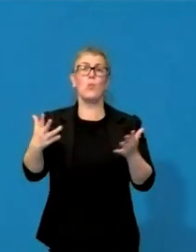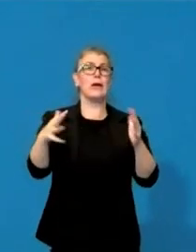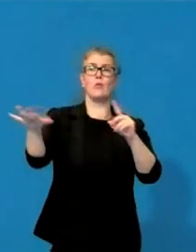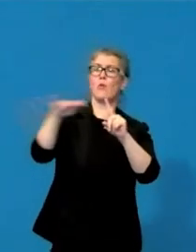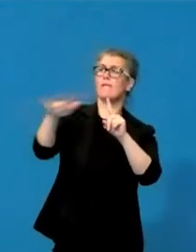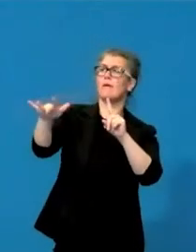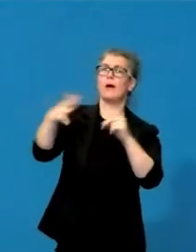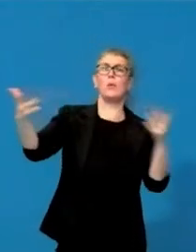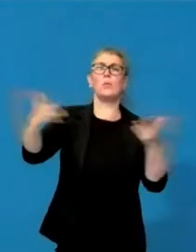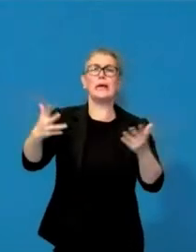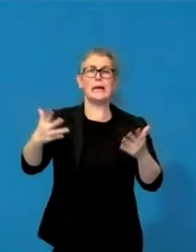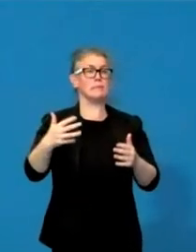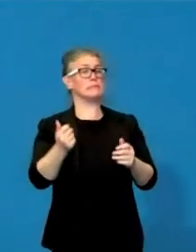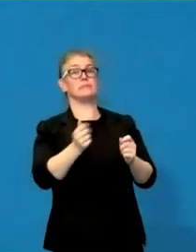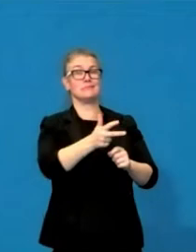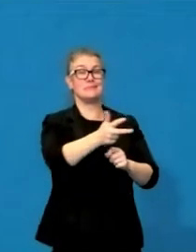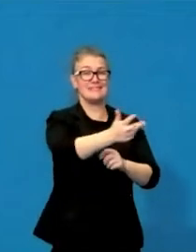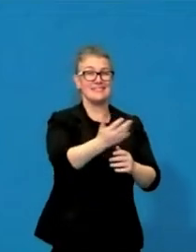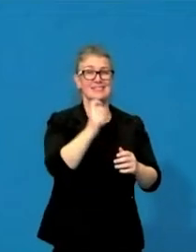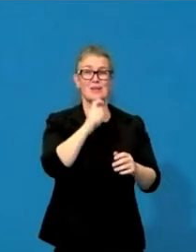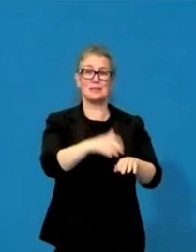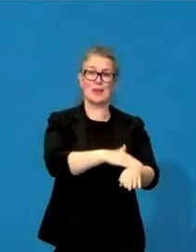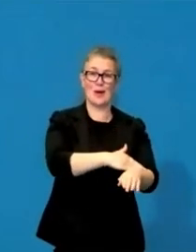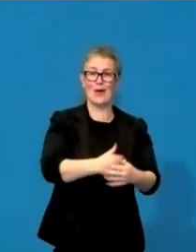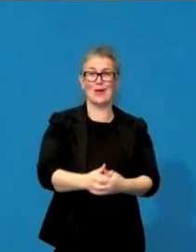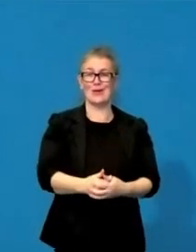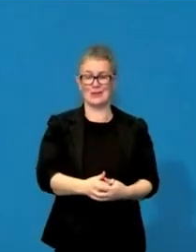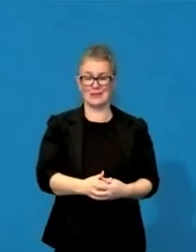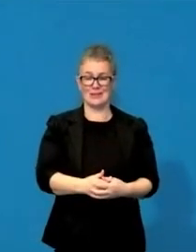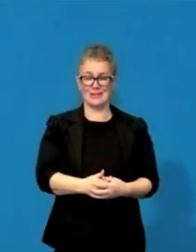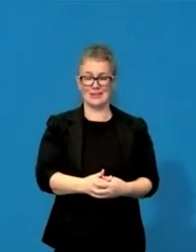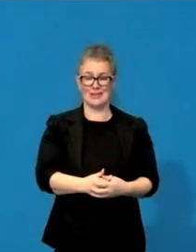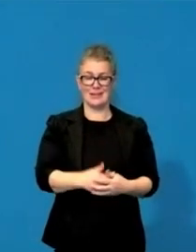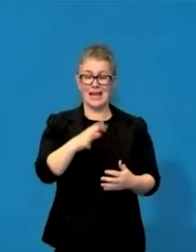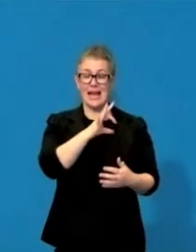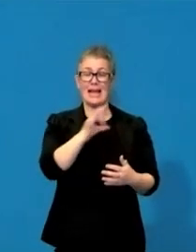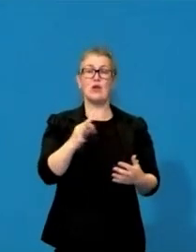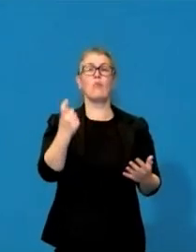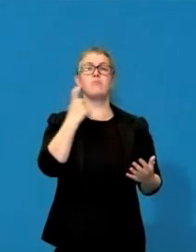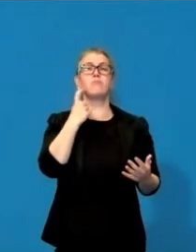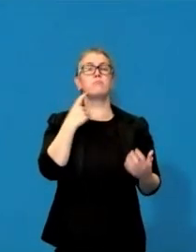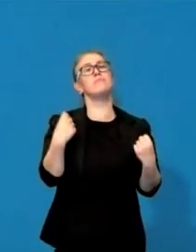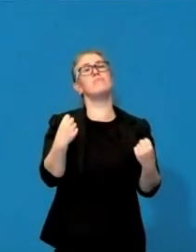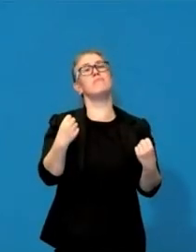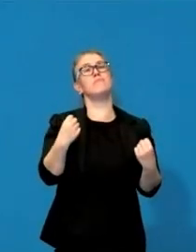So, yeah it's not a usual - it's not just a trip down the road for me.